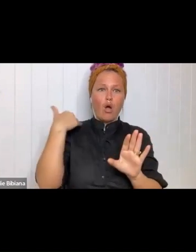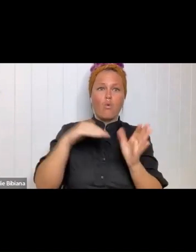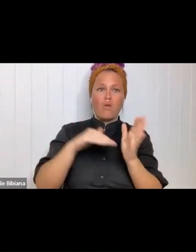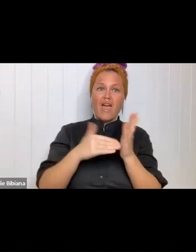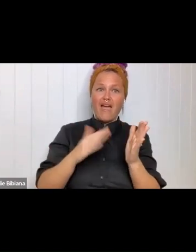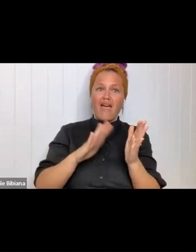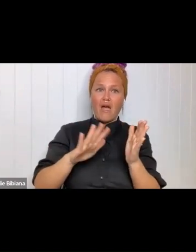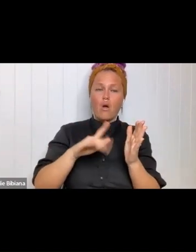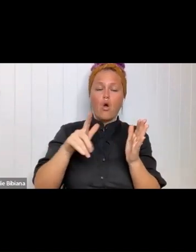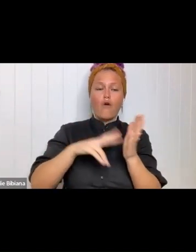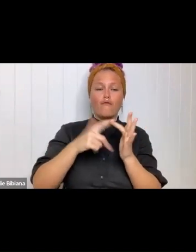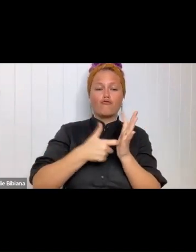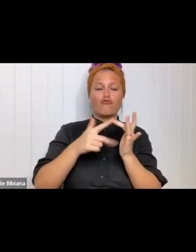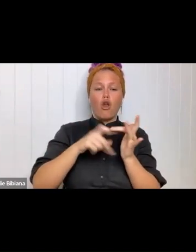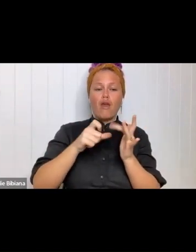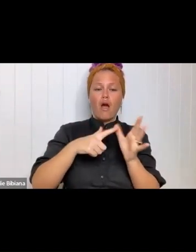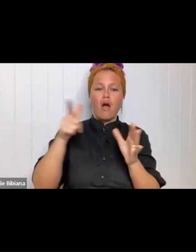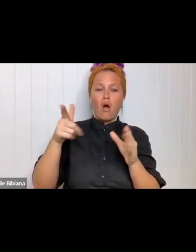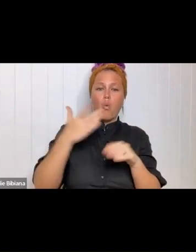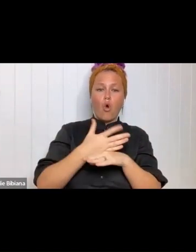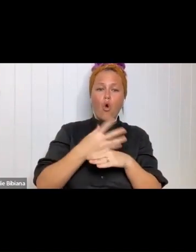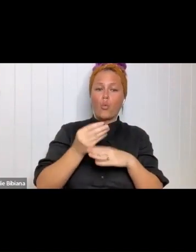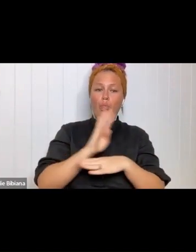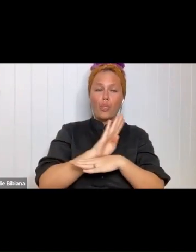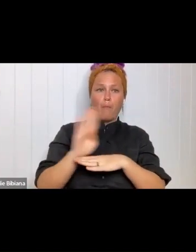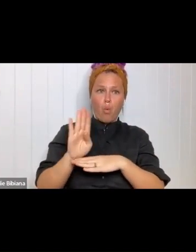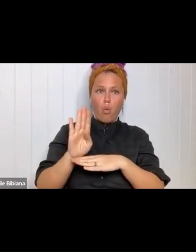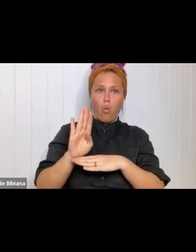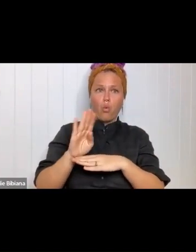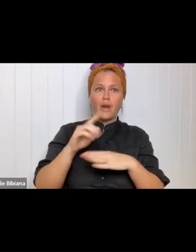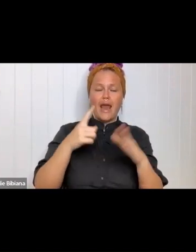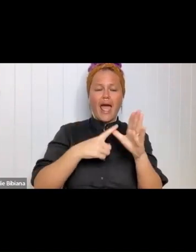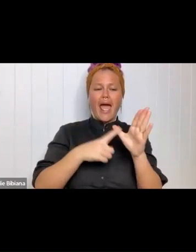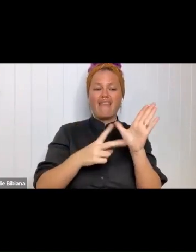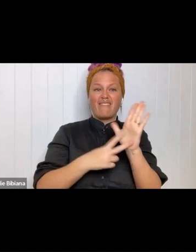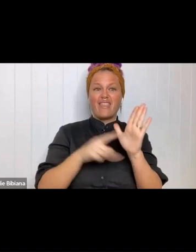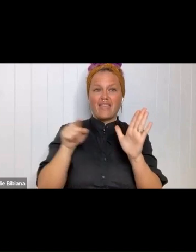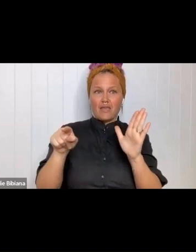Veronica working with the board at AAV that really acknowledged